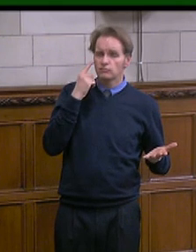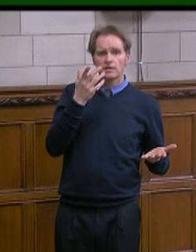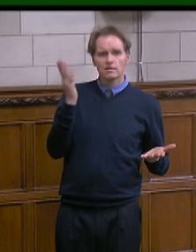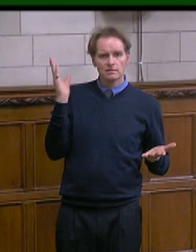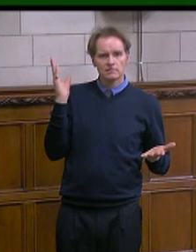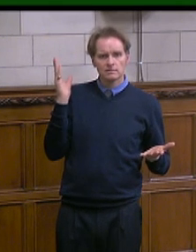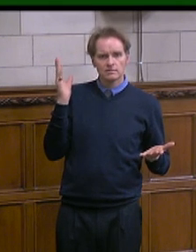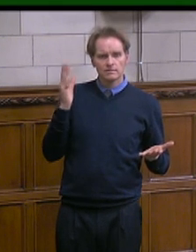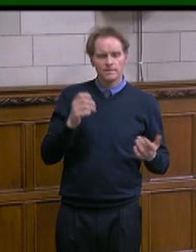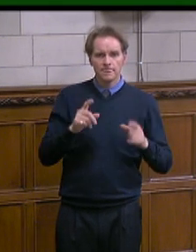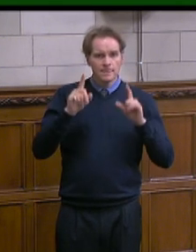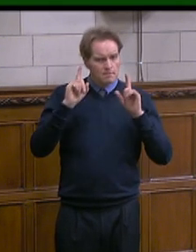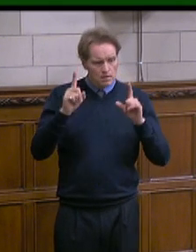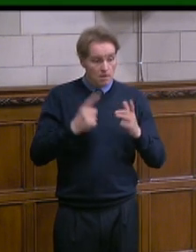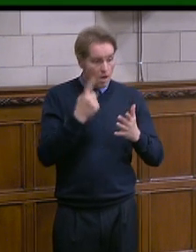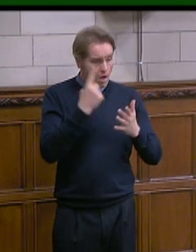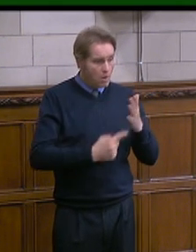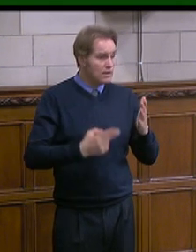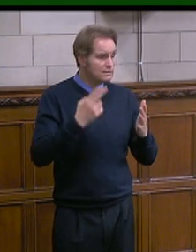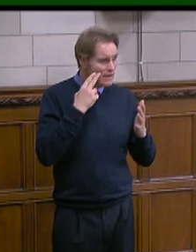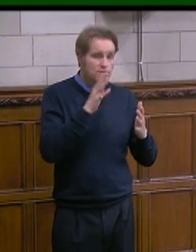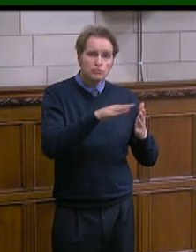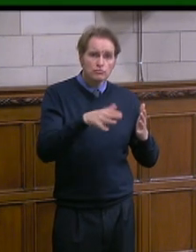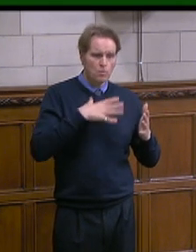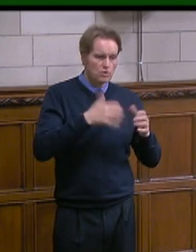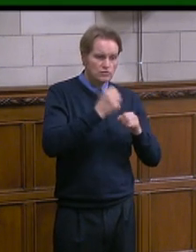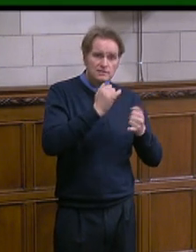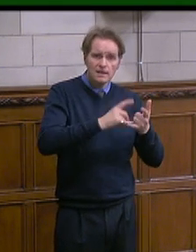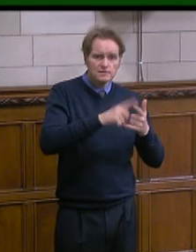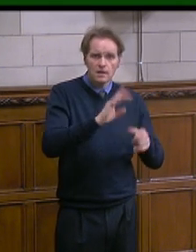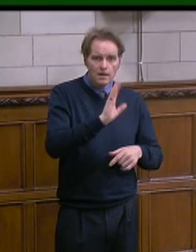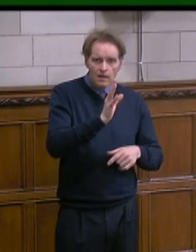However, it is not just deaf children who want a GCSE in British Sign Language: the